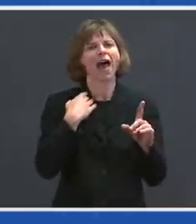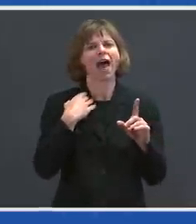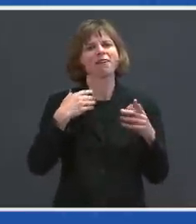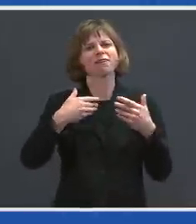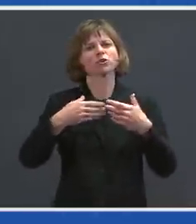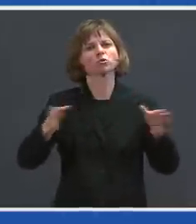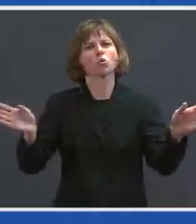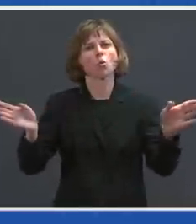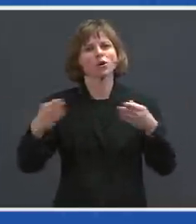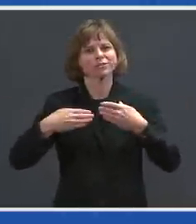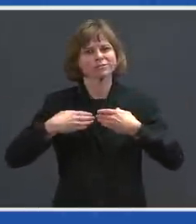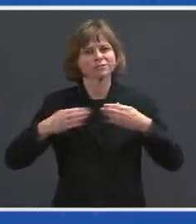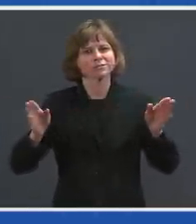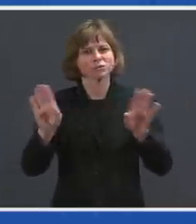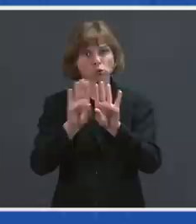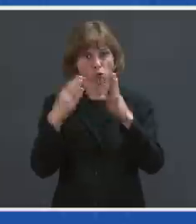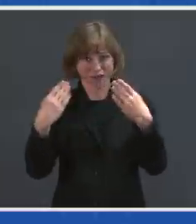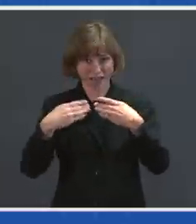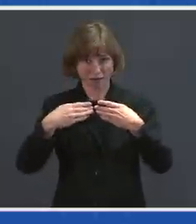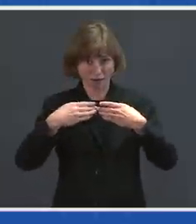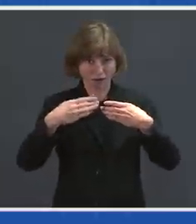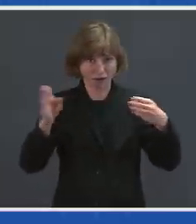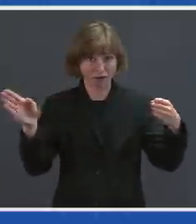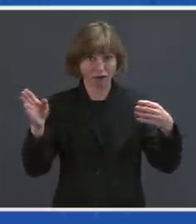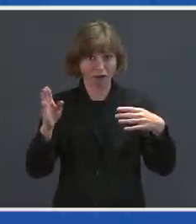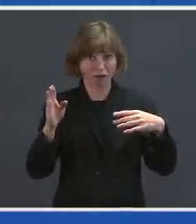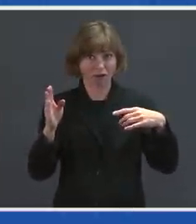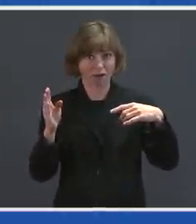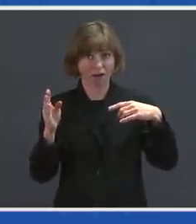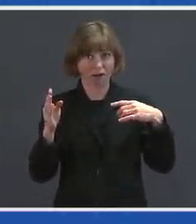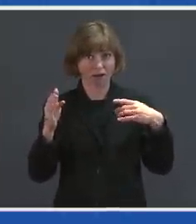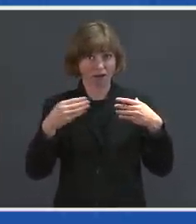You have to get through the doors, one part of this door to the next.